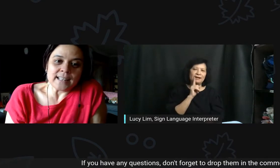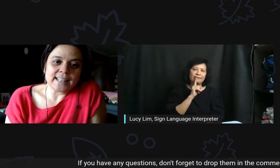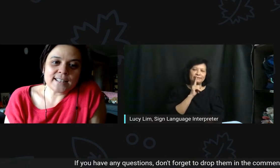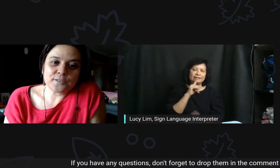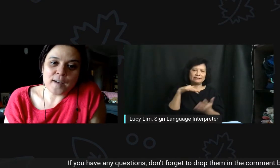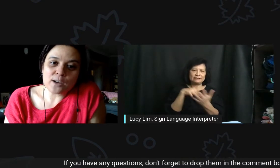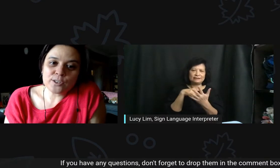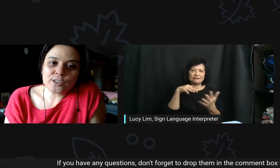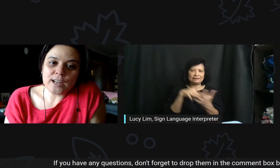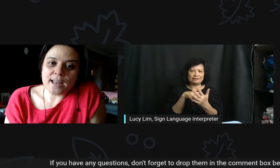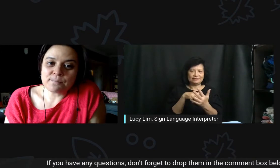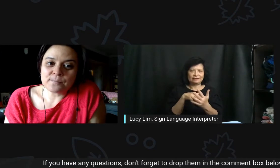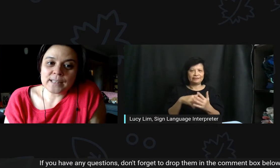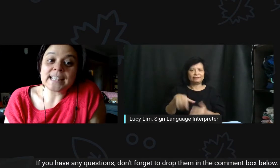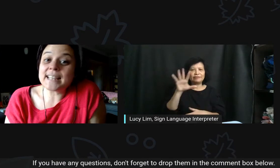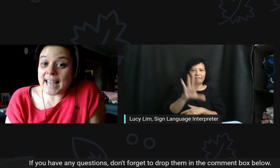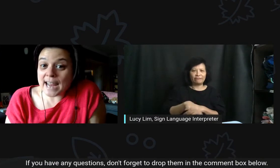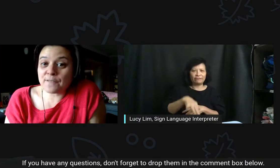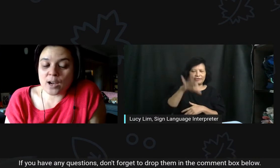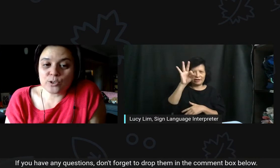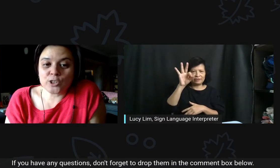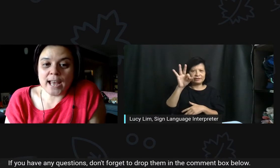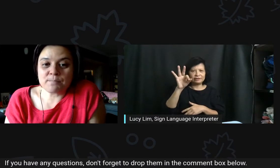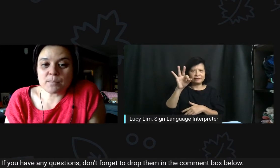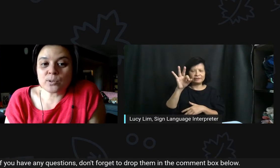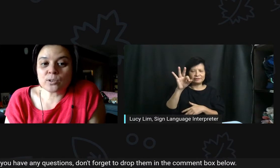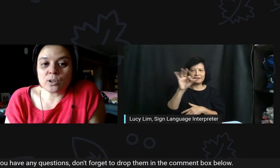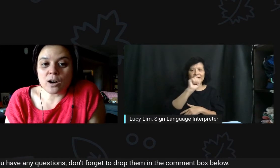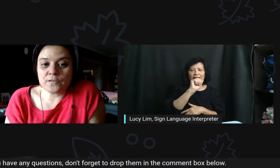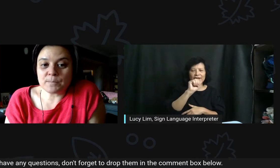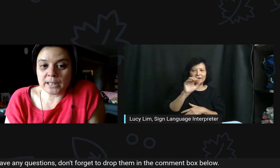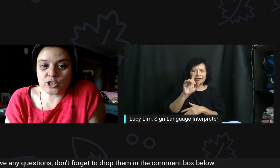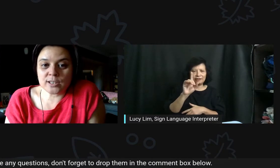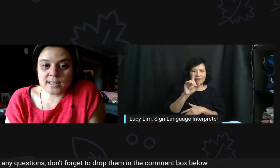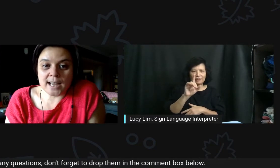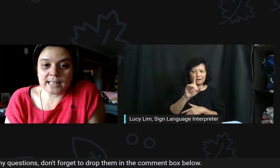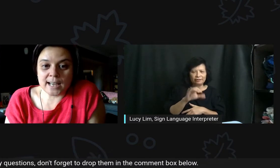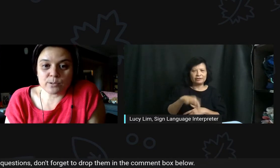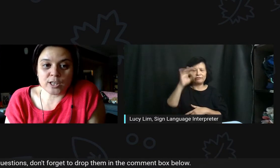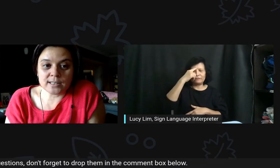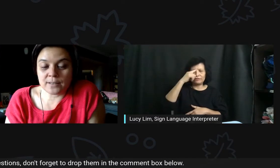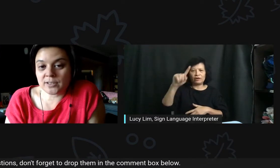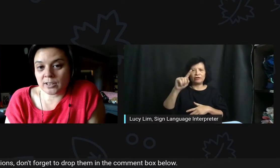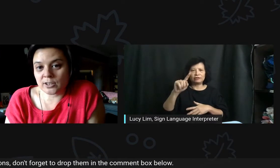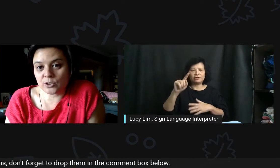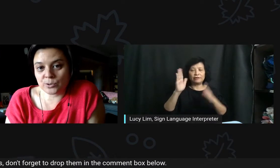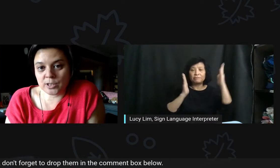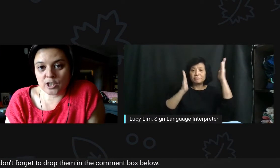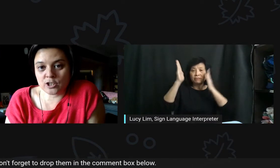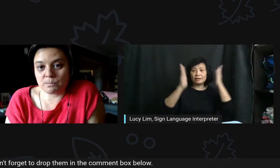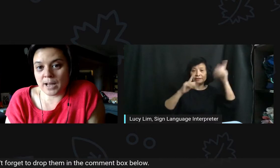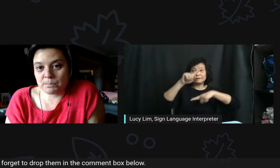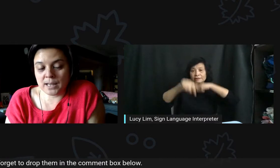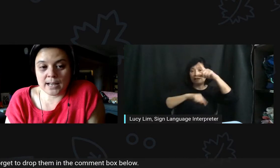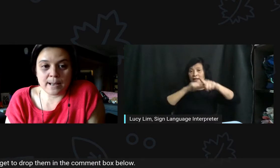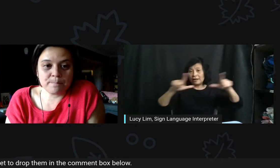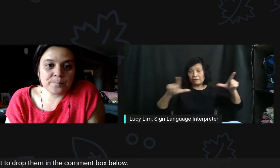He is a founder and member of Malaysian Sign Language and Deaf Studies Association (MyBIM).